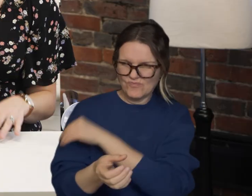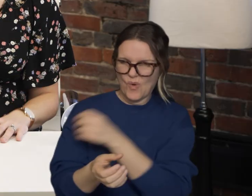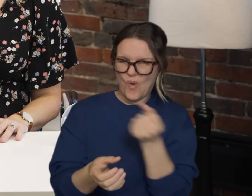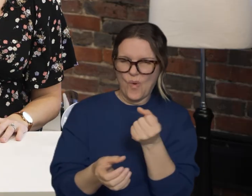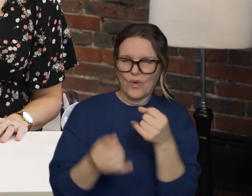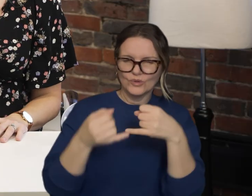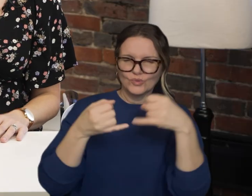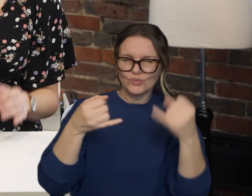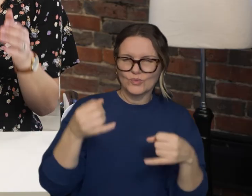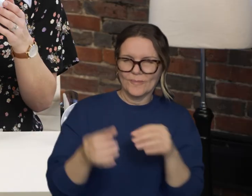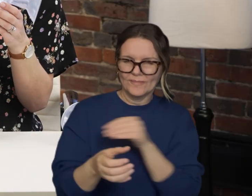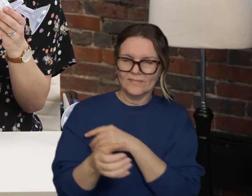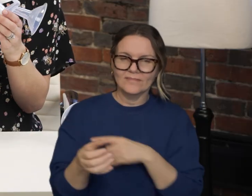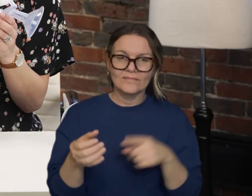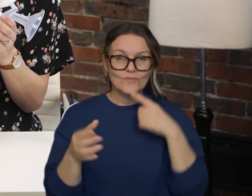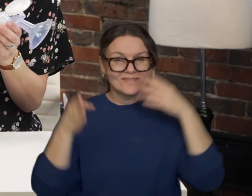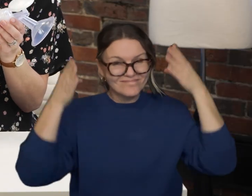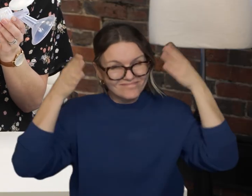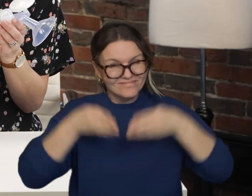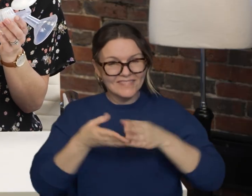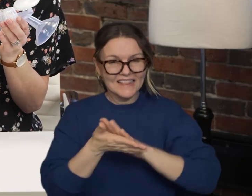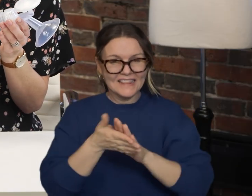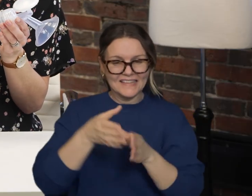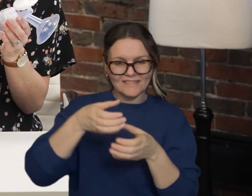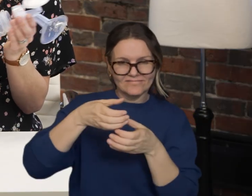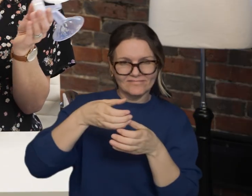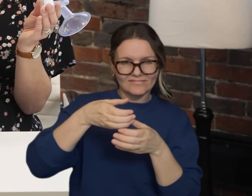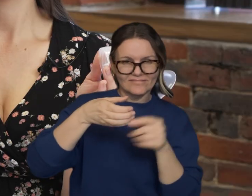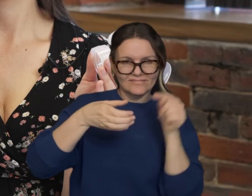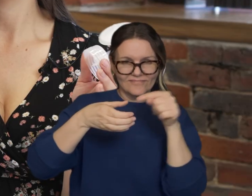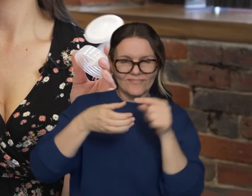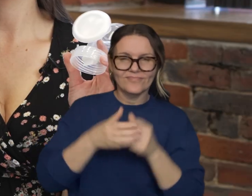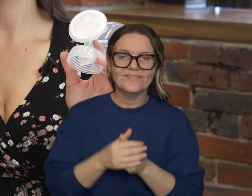when we're cleaning no matter which of the two methods you choose you're going to fully